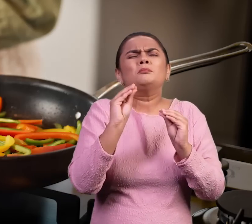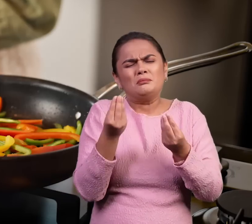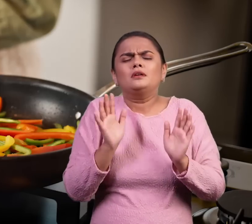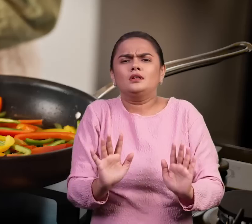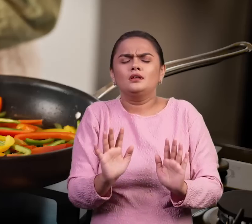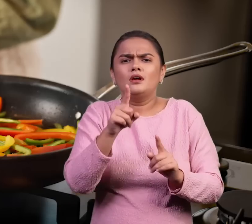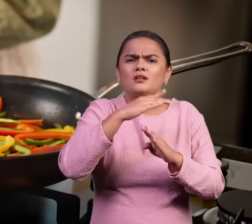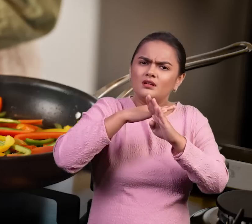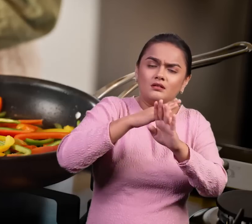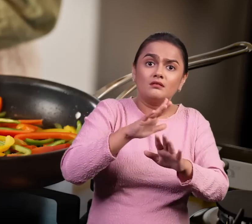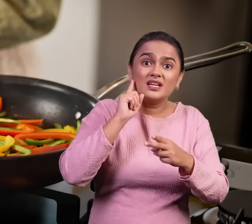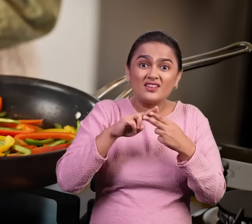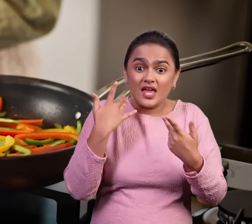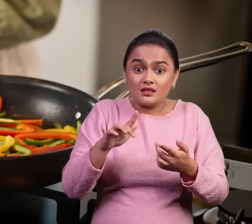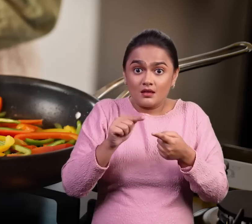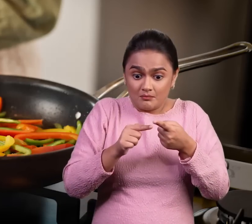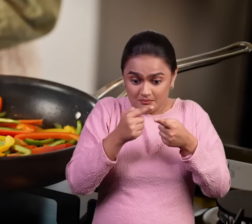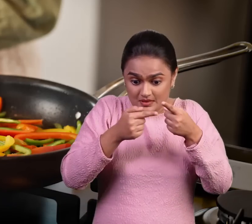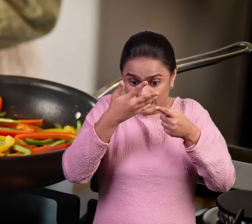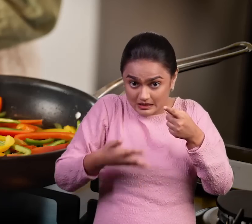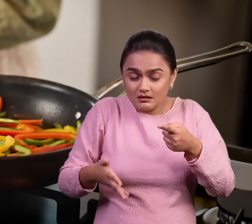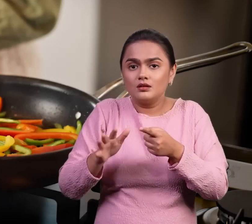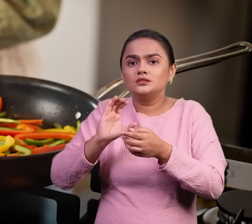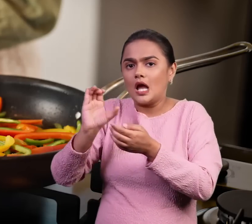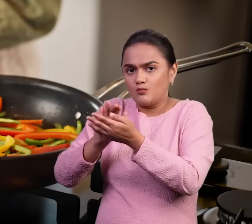If someone is bleeding, wash the wound thoroughly.